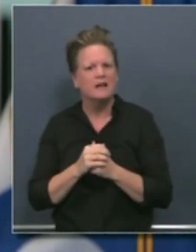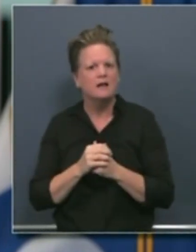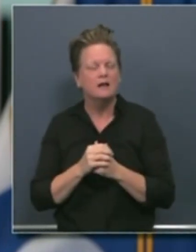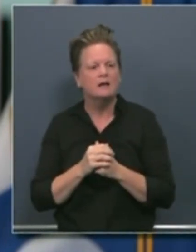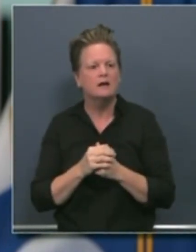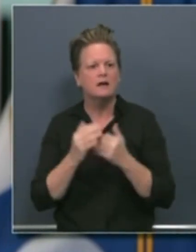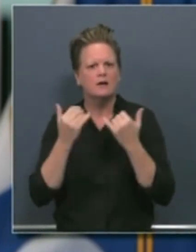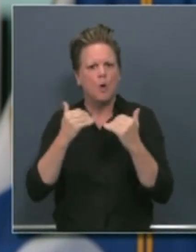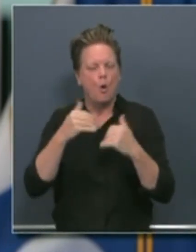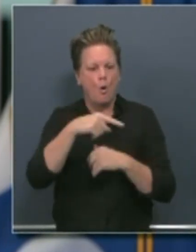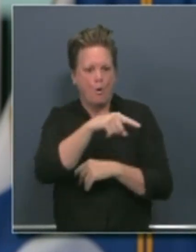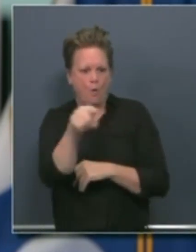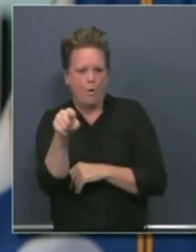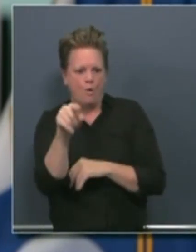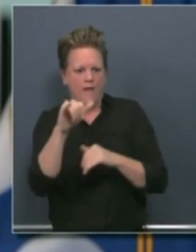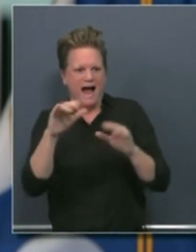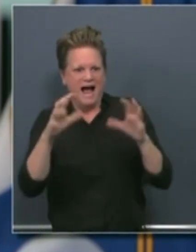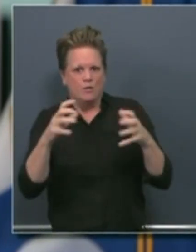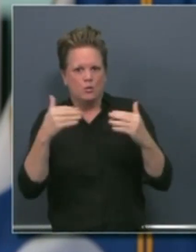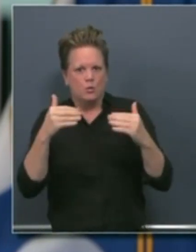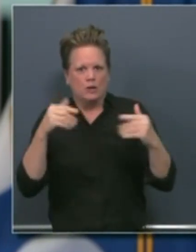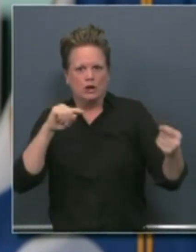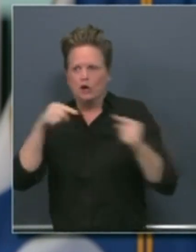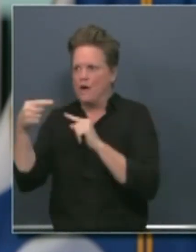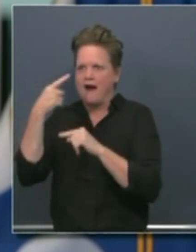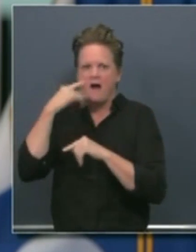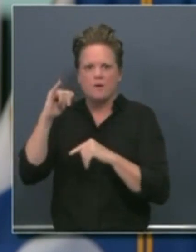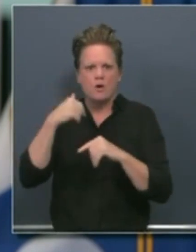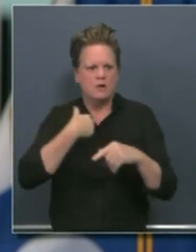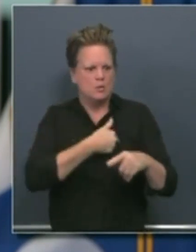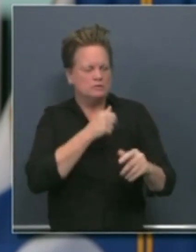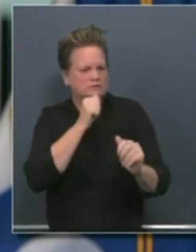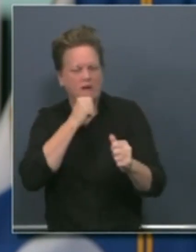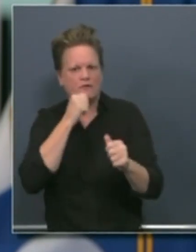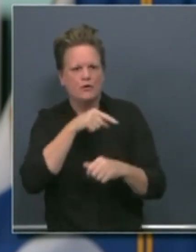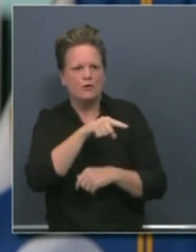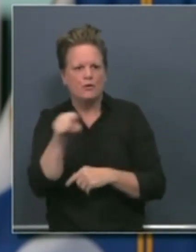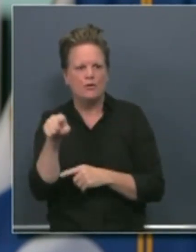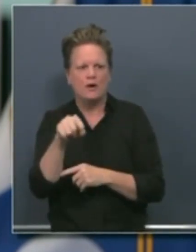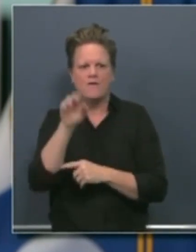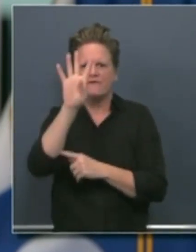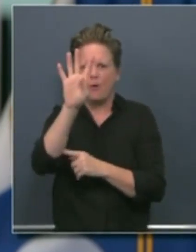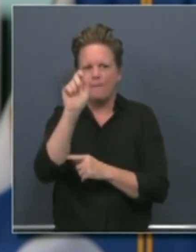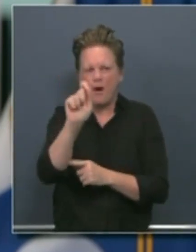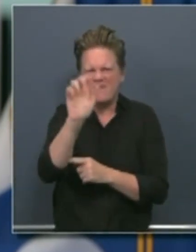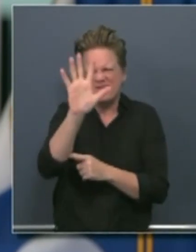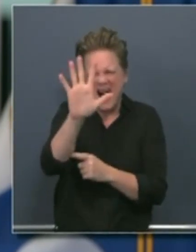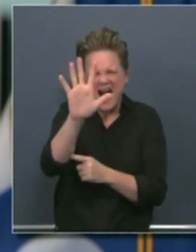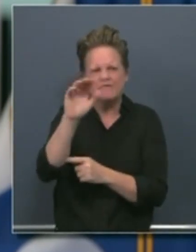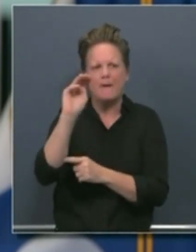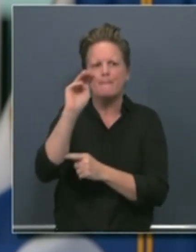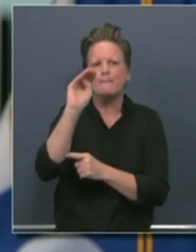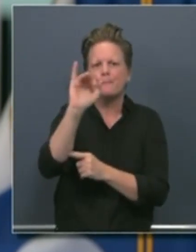CLAIMS WE HAVE DISTRIBUTED A BILLION IN CASH HAS BEEN DISTRIBUTED TO PEOPLE STRUGGLING. AND SUFFERING